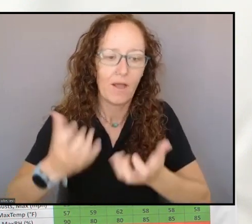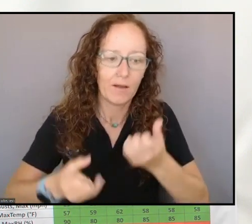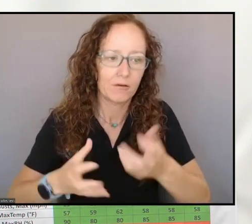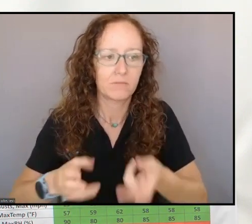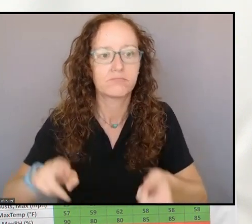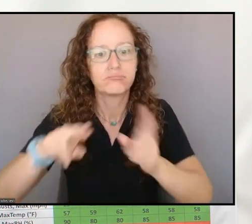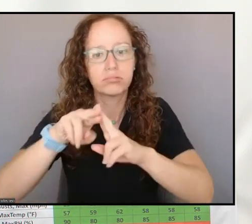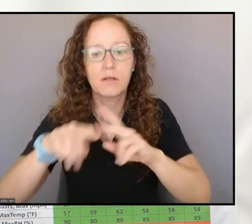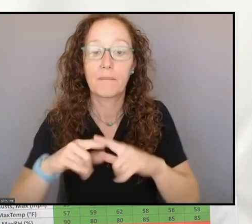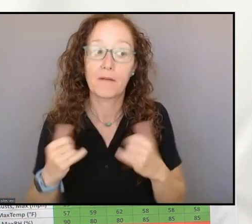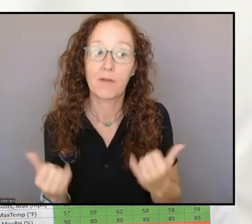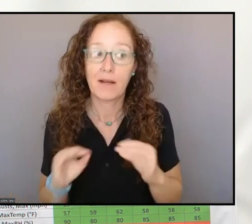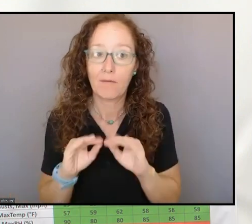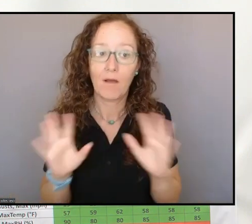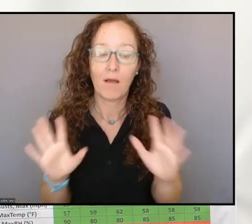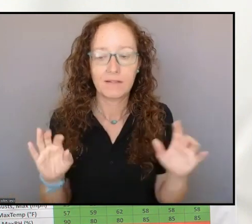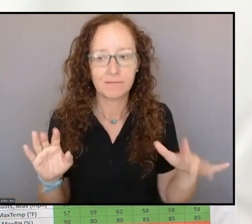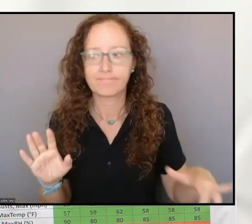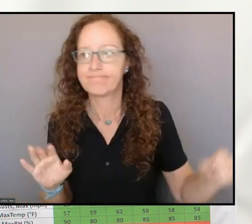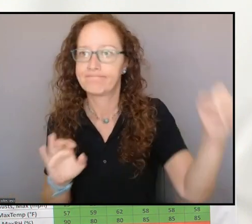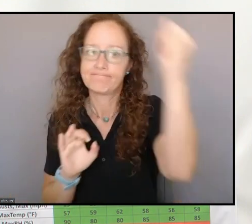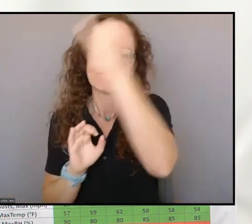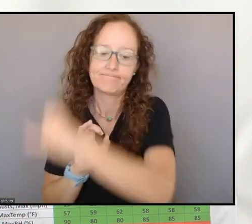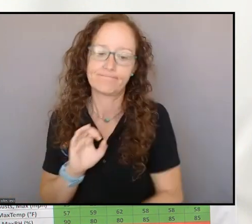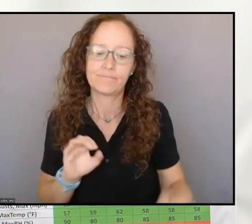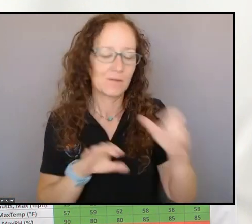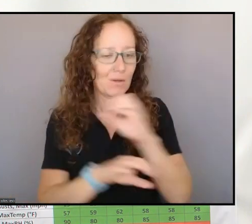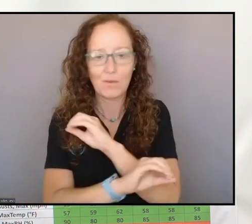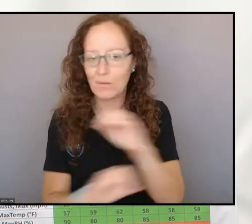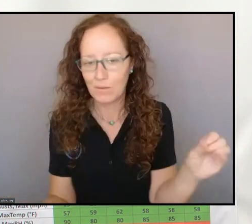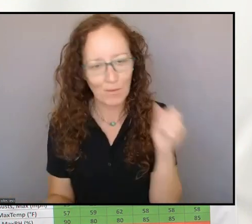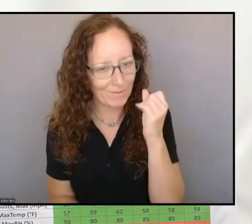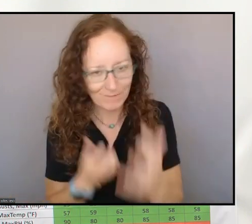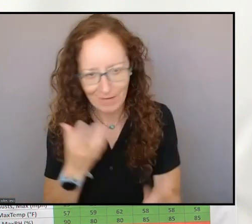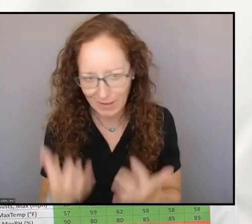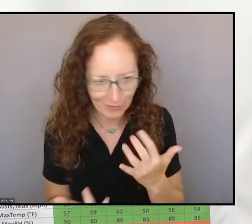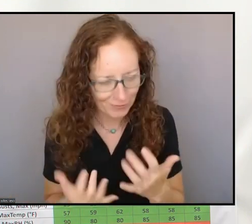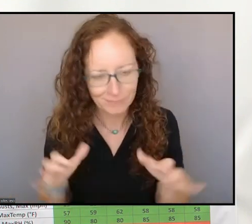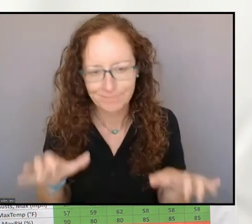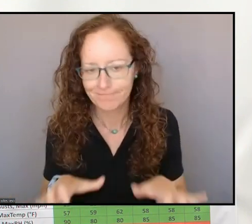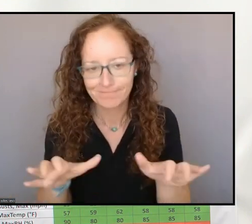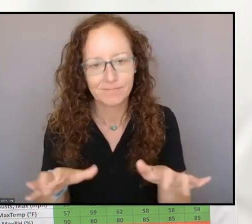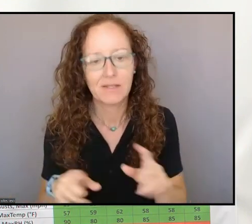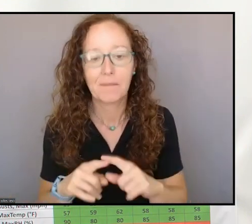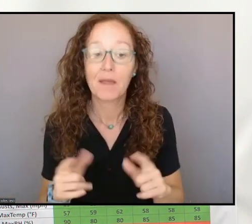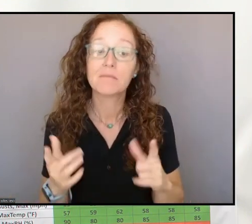right now, but I just wanted to kind of highlight that we've been much below normal. If you want to call this